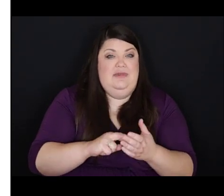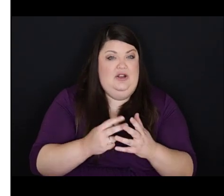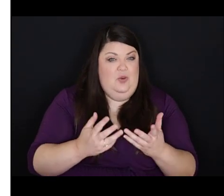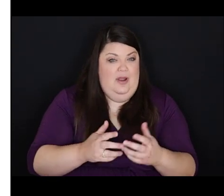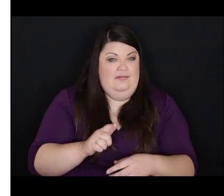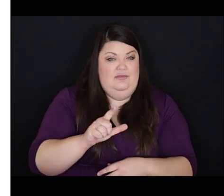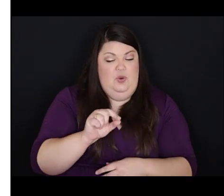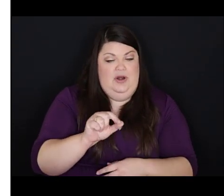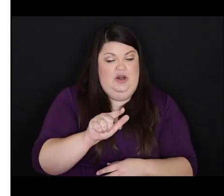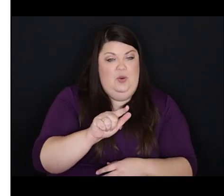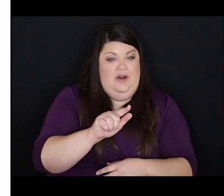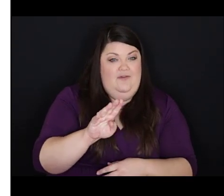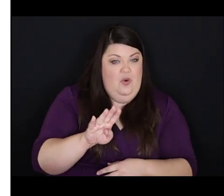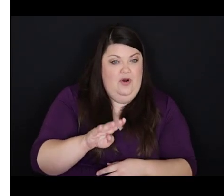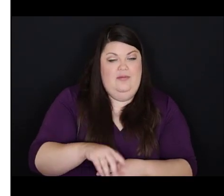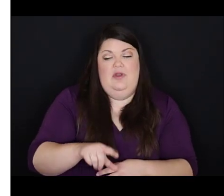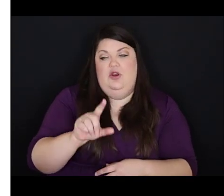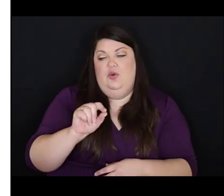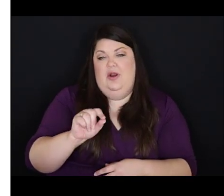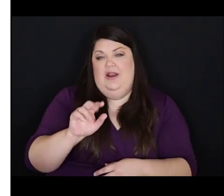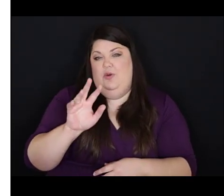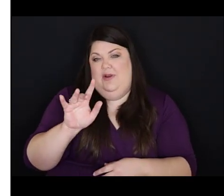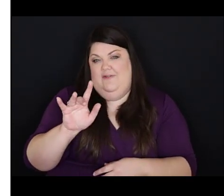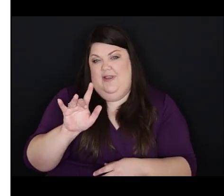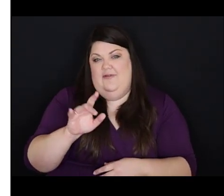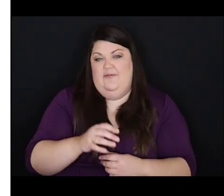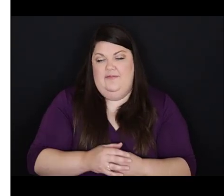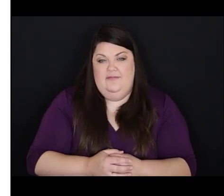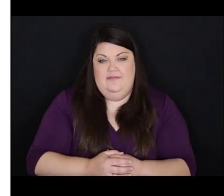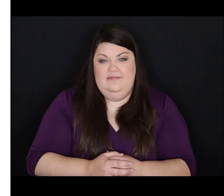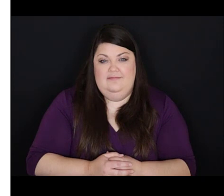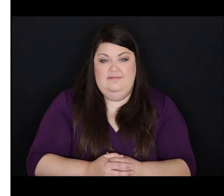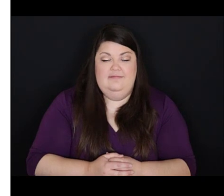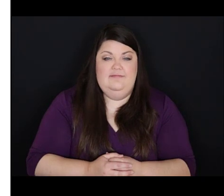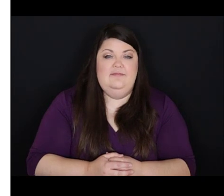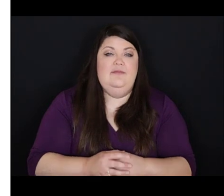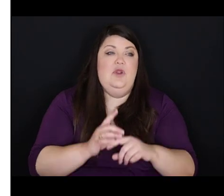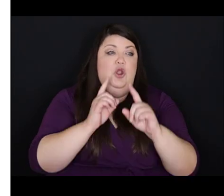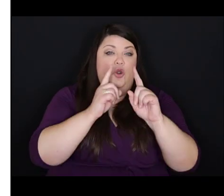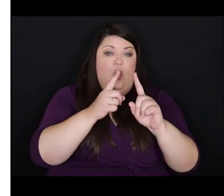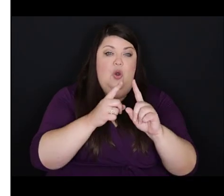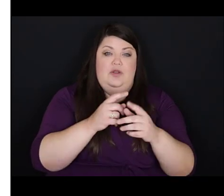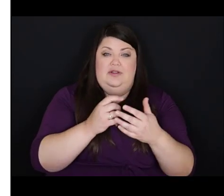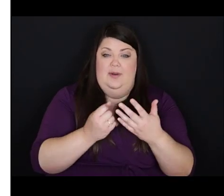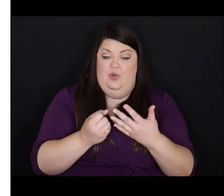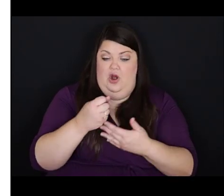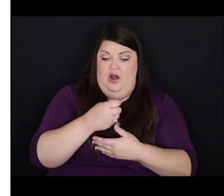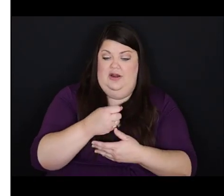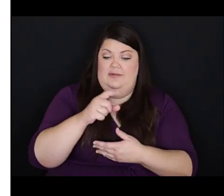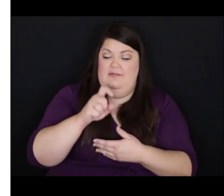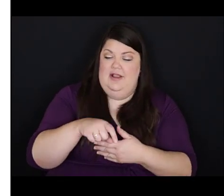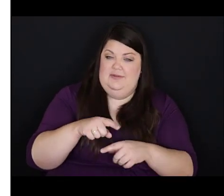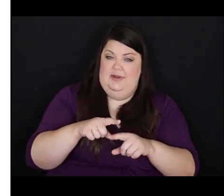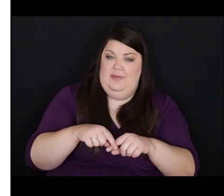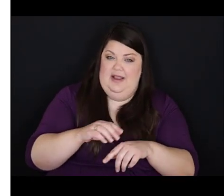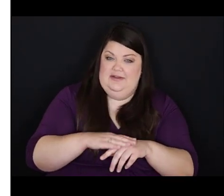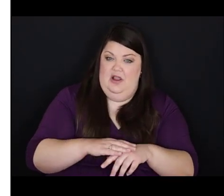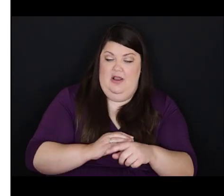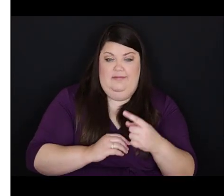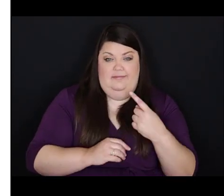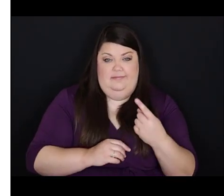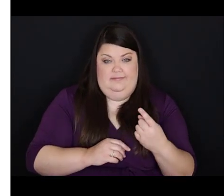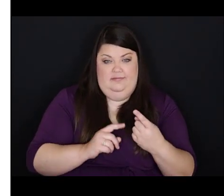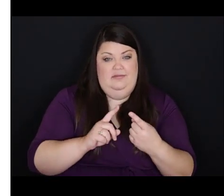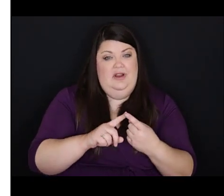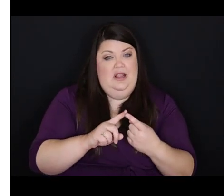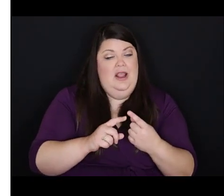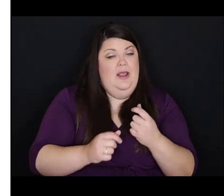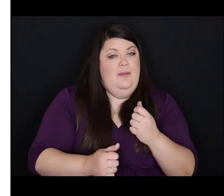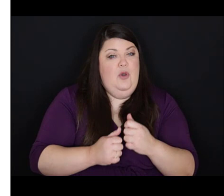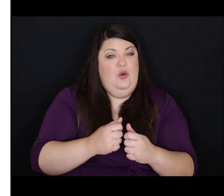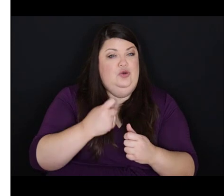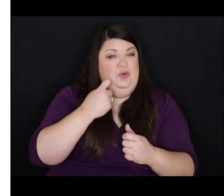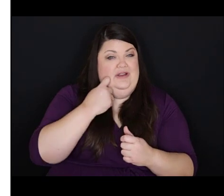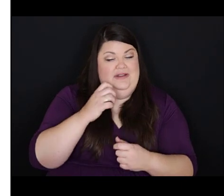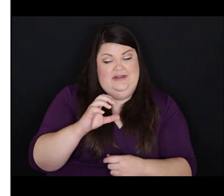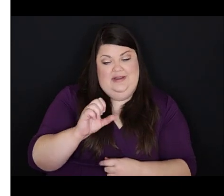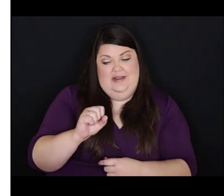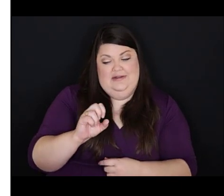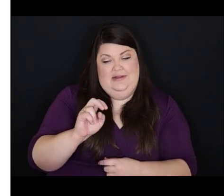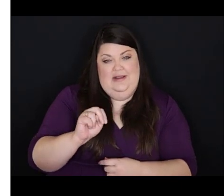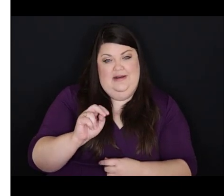and 2025. The goals and priorities must be based on—1) The most recent CSNA from Description (b);